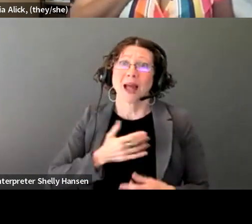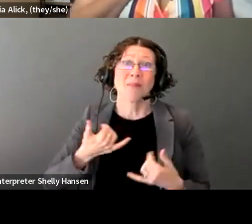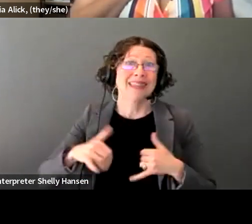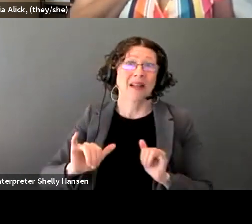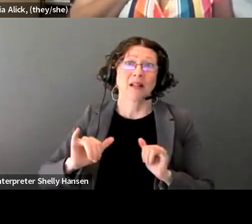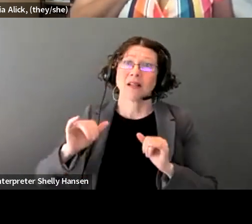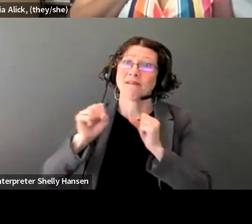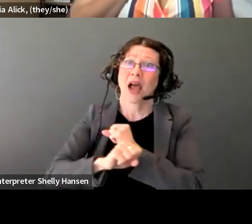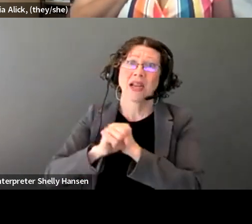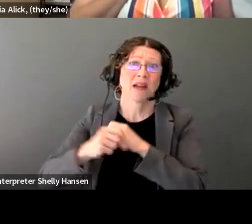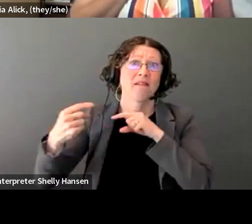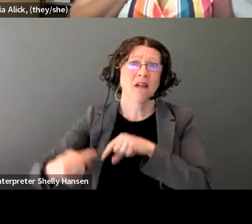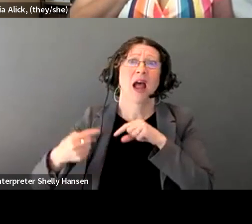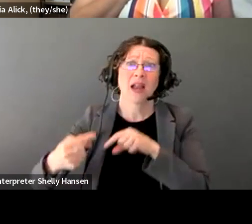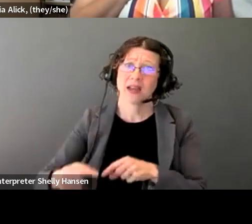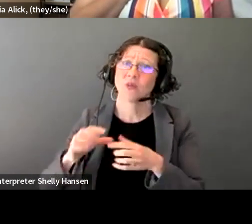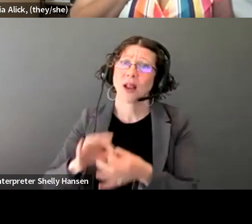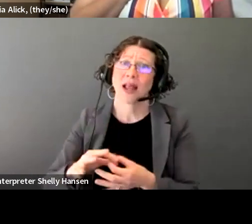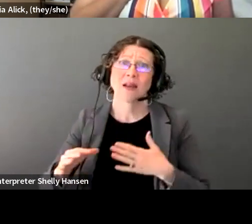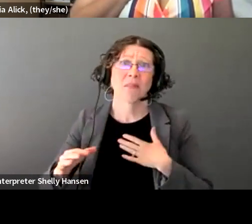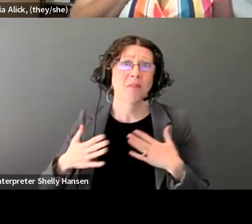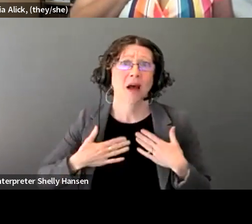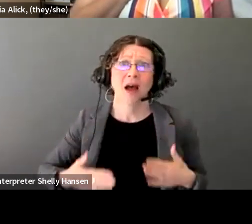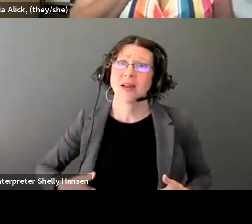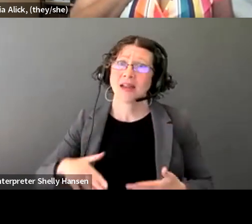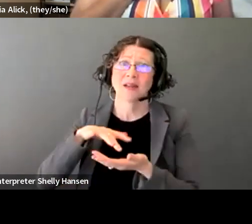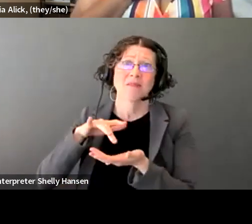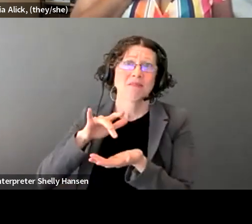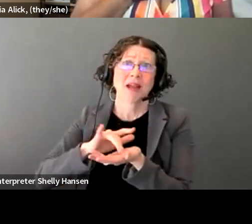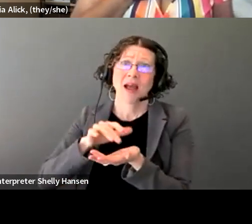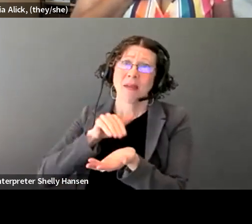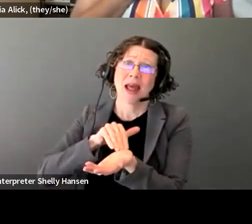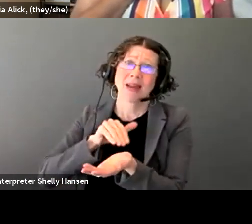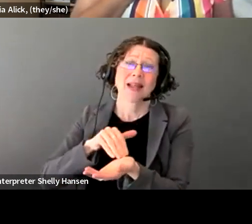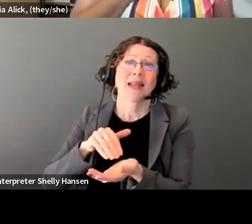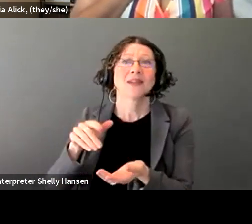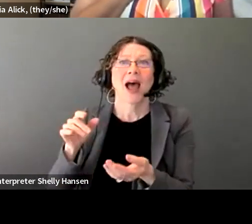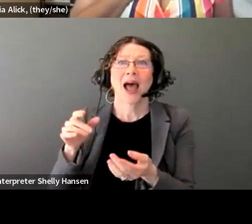And so I get very shaky and a little girlish sometimes when I am asking for those things.